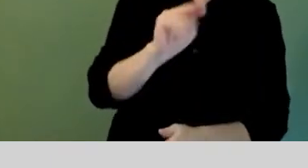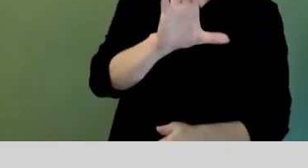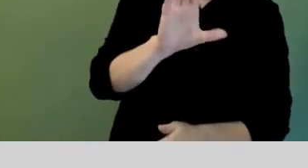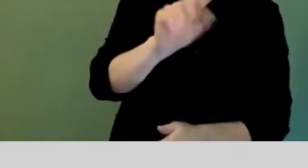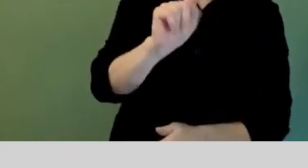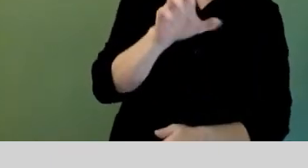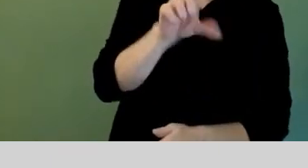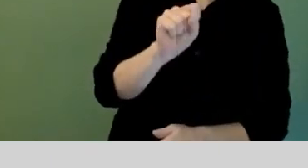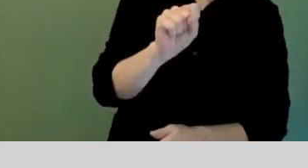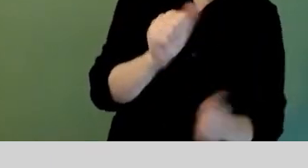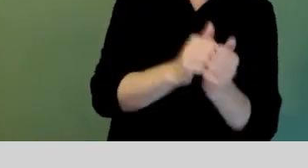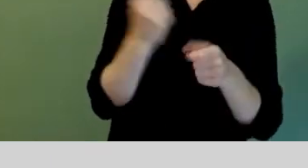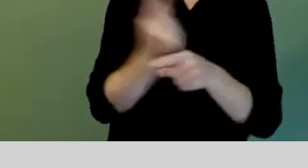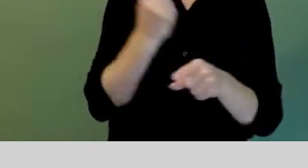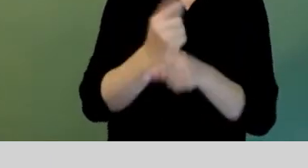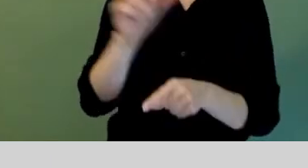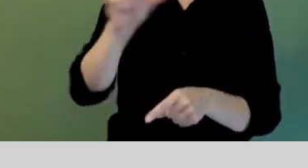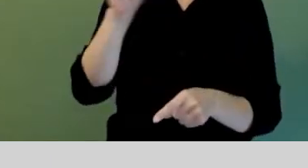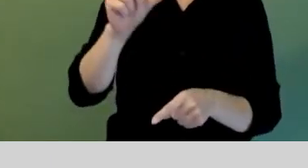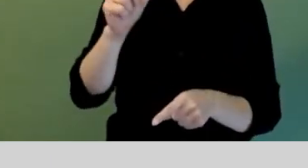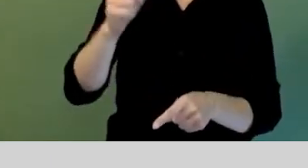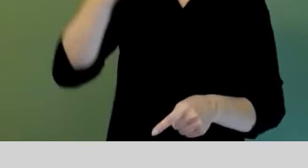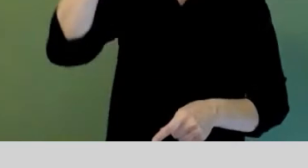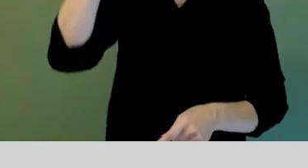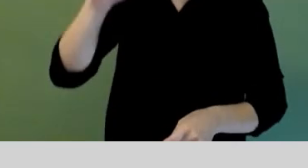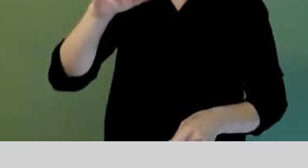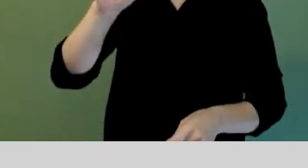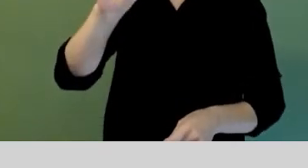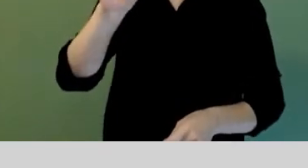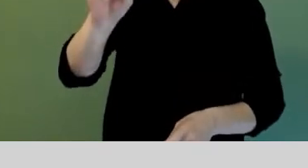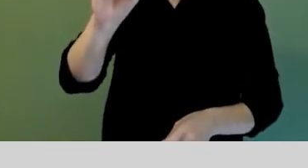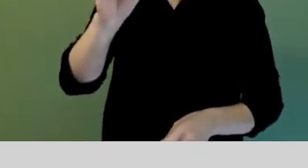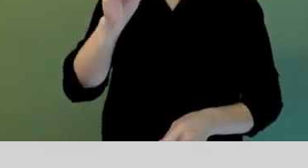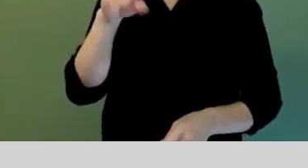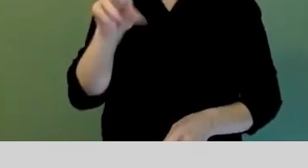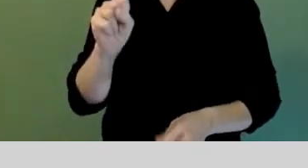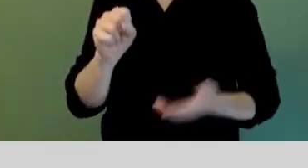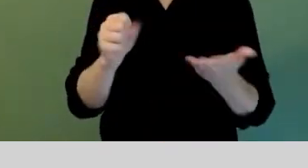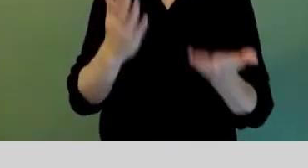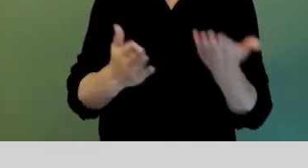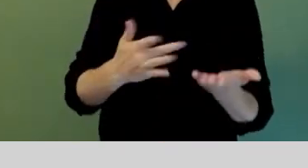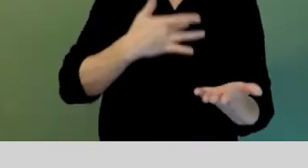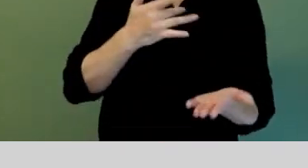that you might find interesting. But I think it's particularly worth calling out Django.